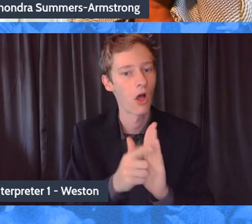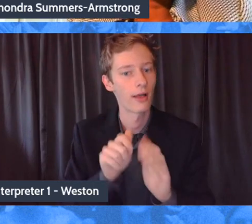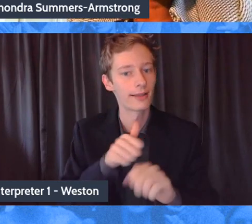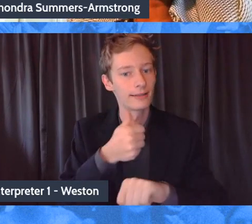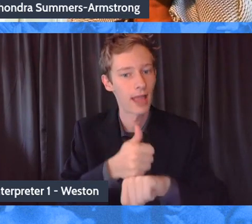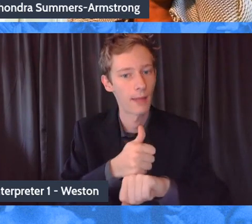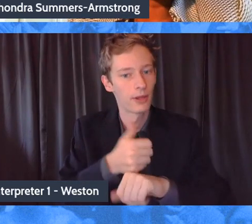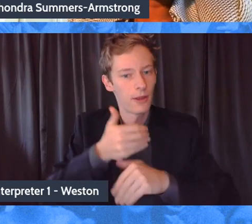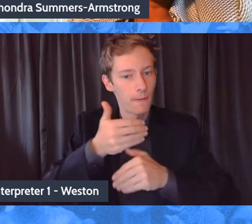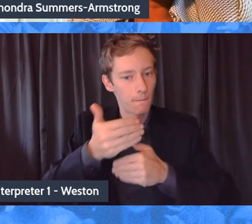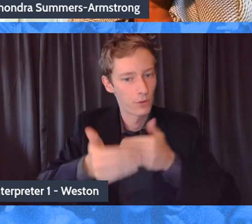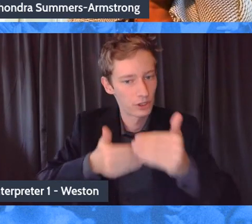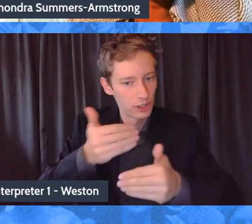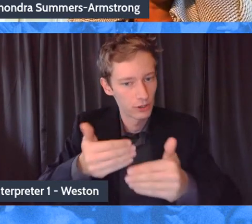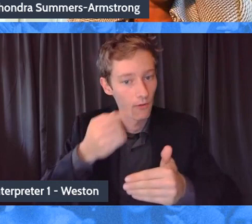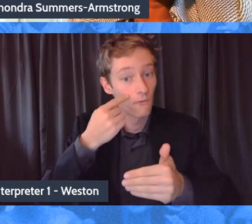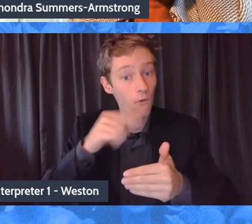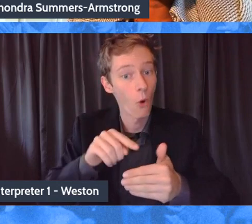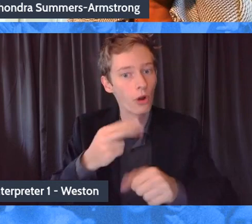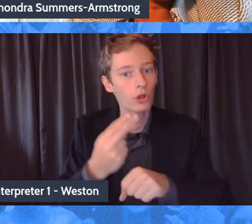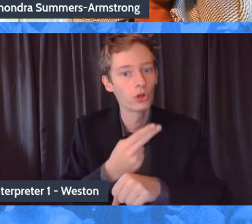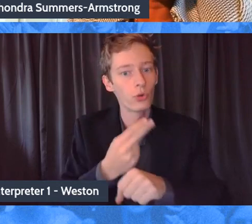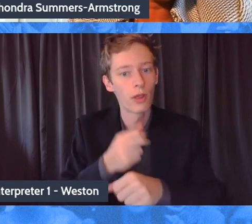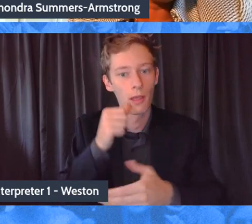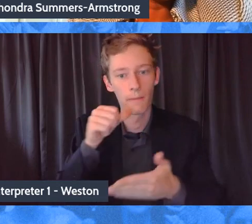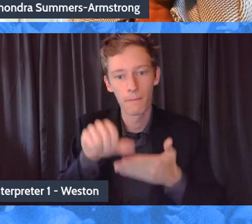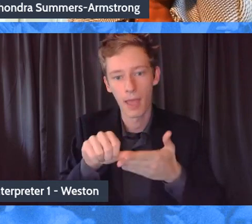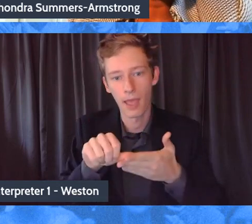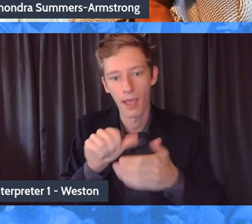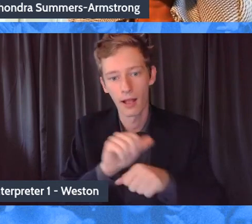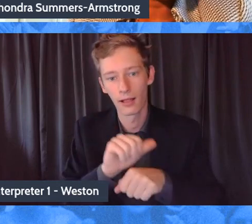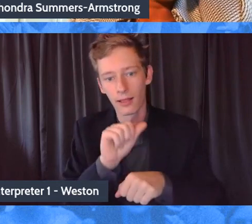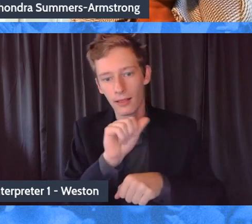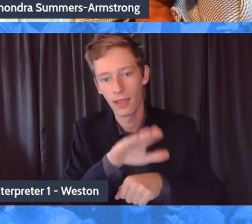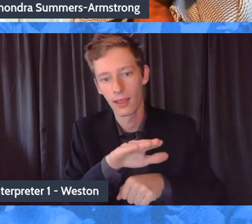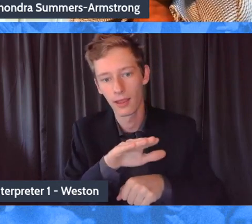for the use of mail-in ballots in every election.